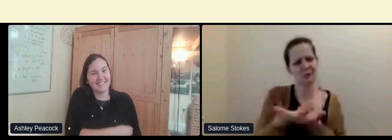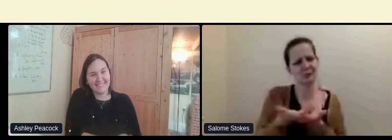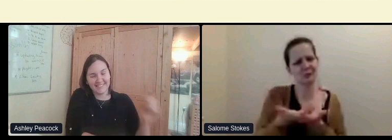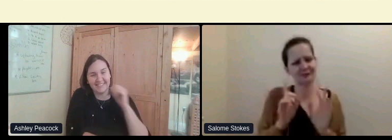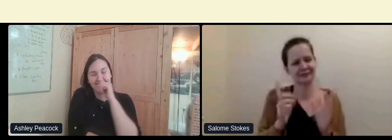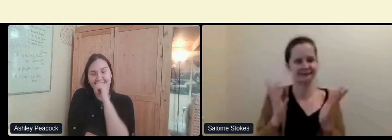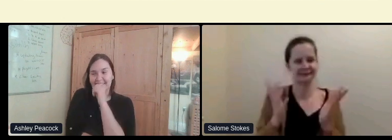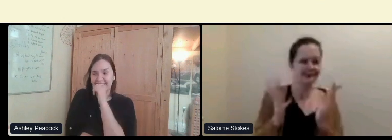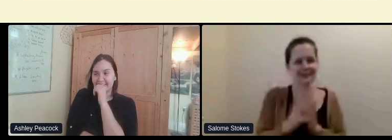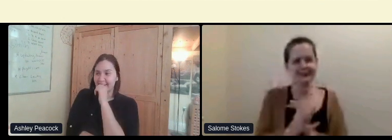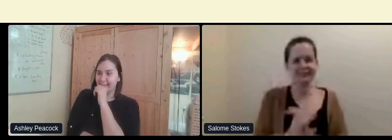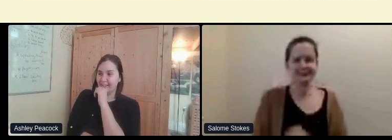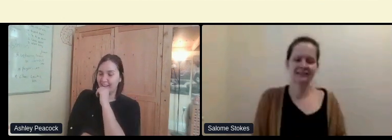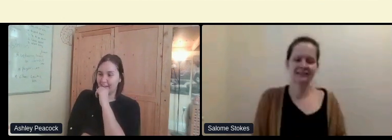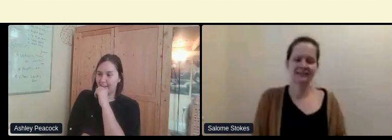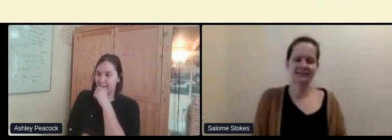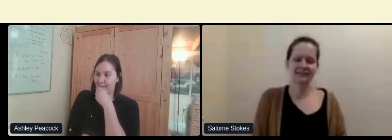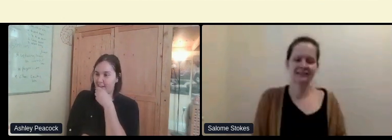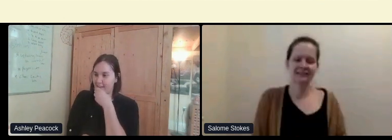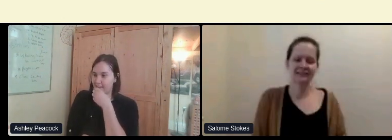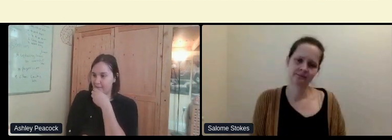What other questions